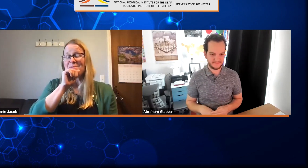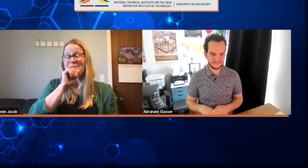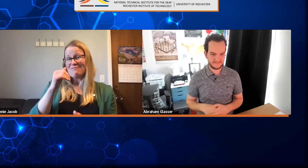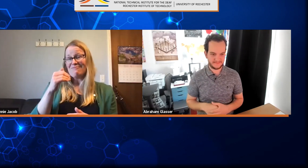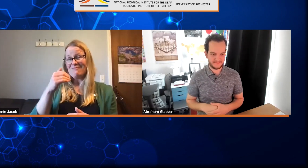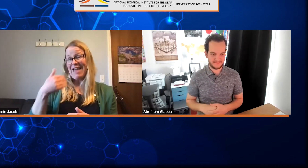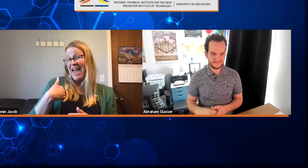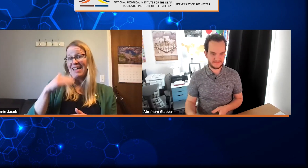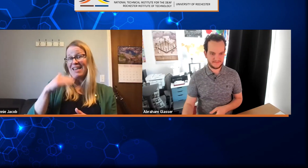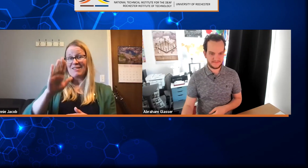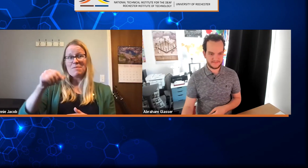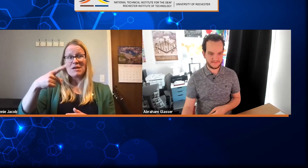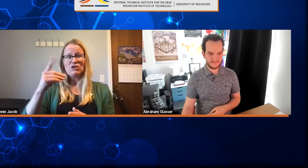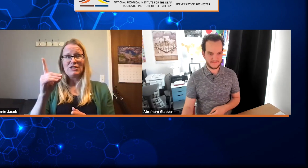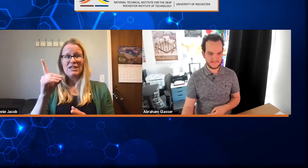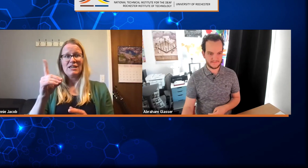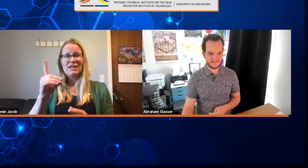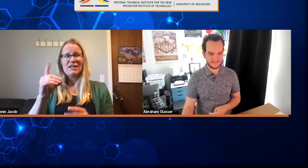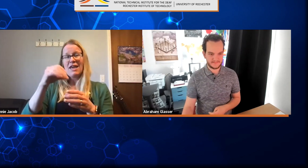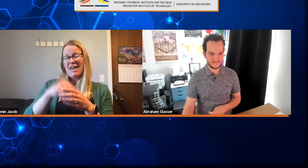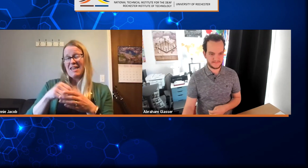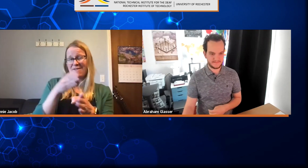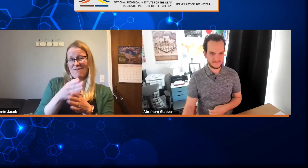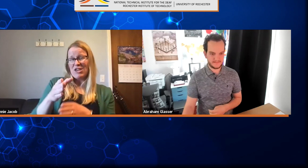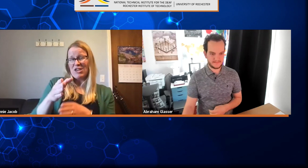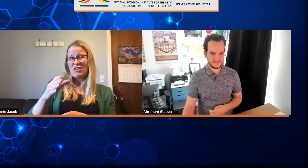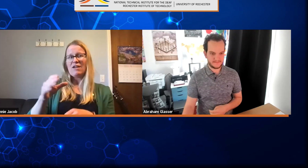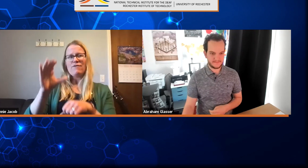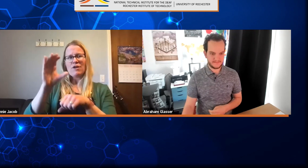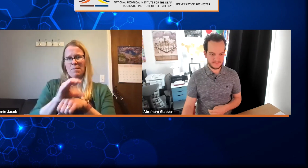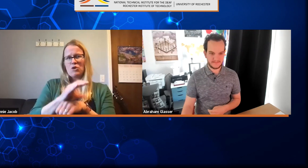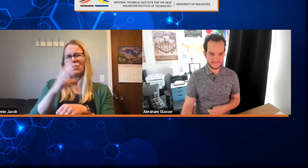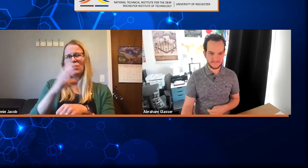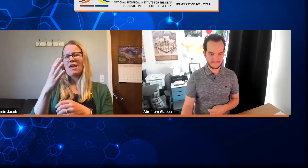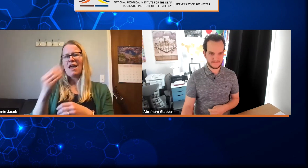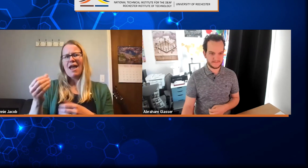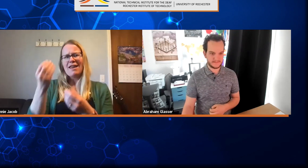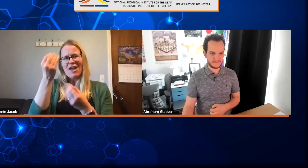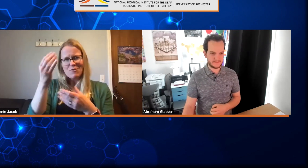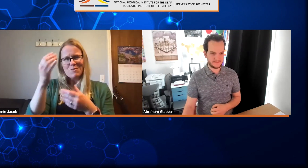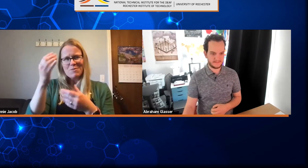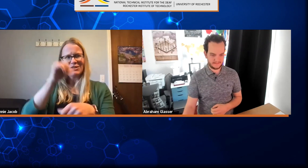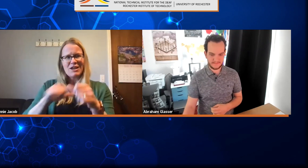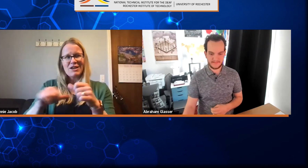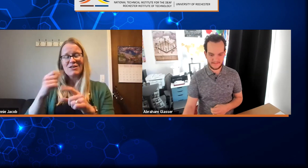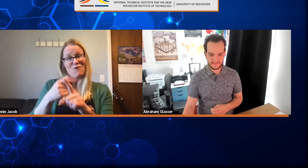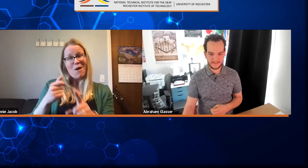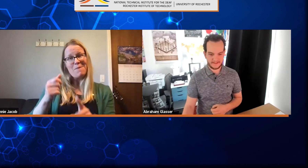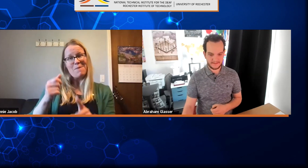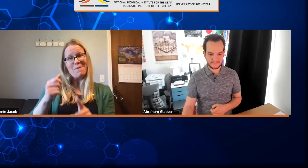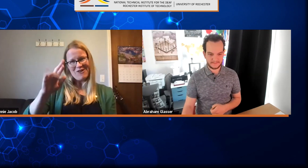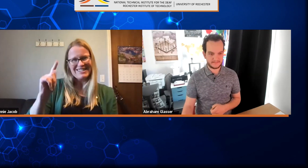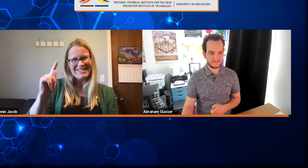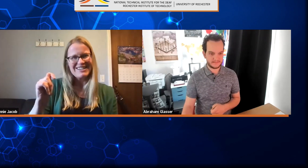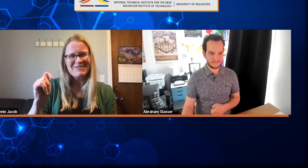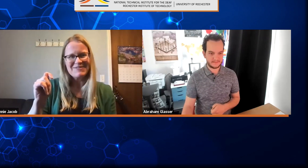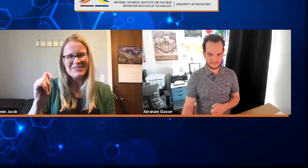Abraham has his Ph.D. in the field of computing and information sciences from RIT.